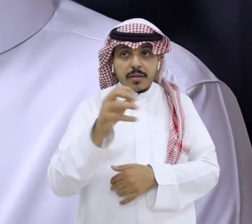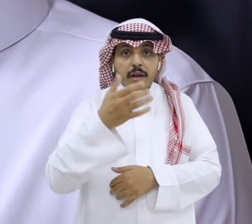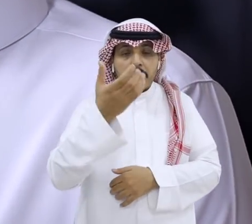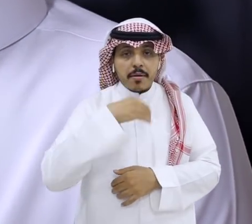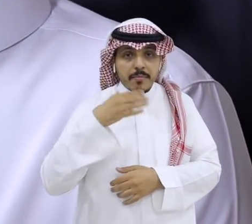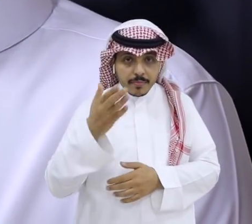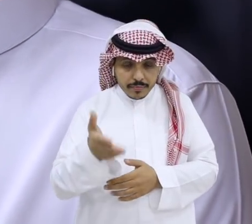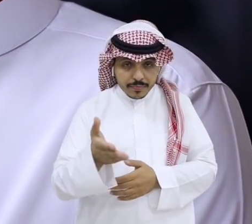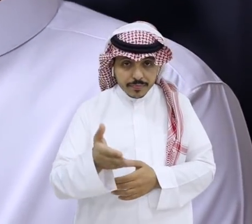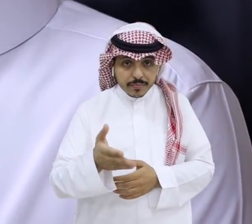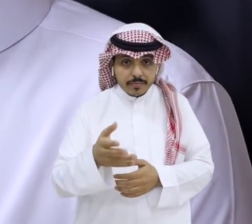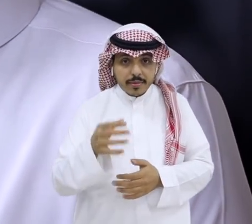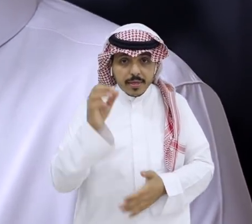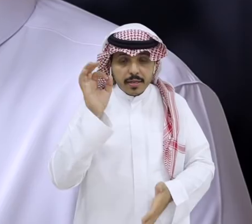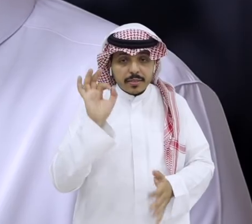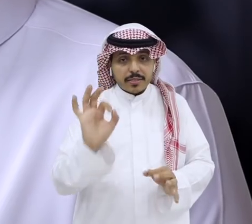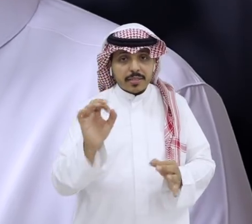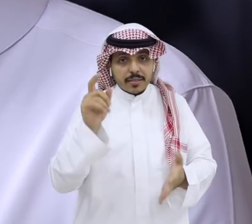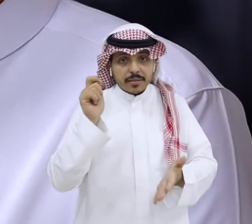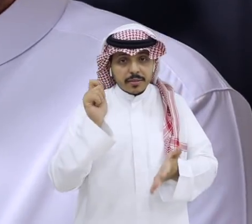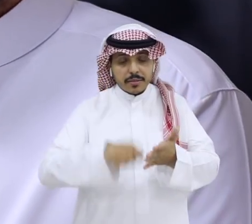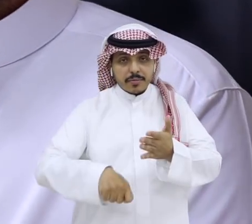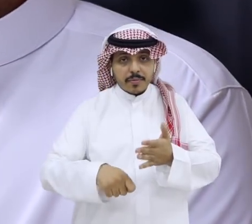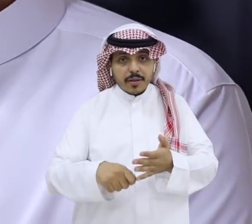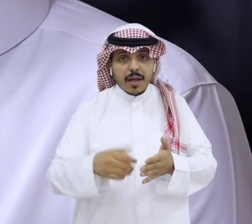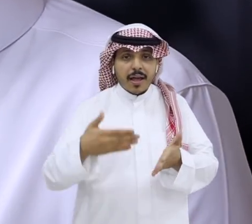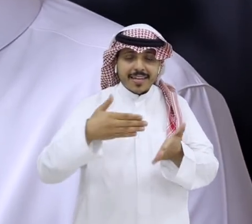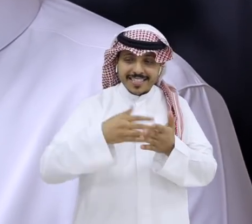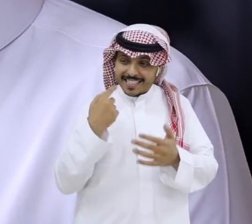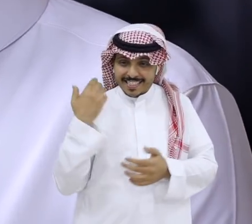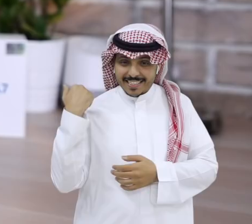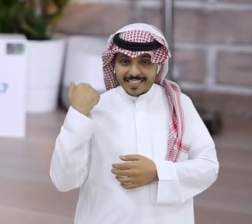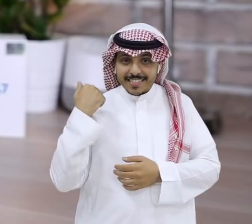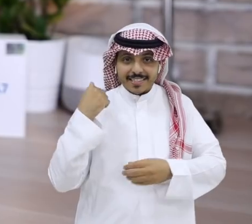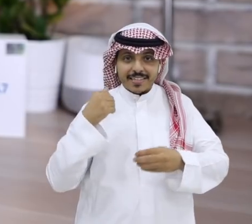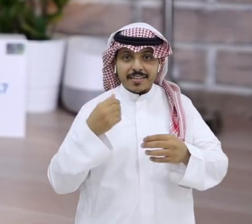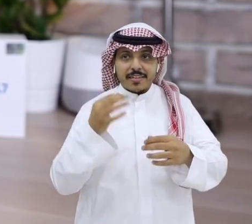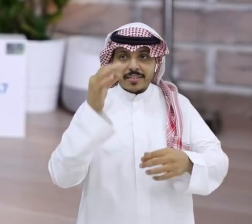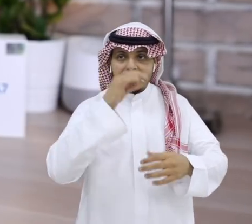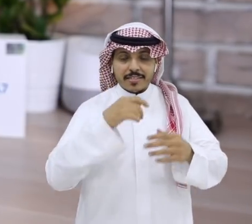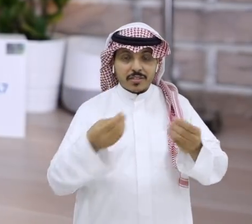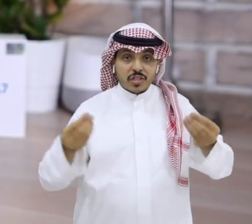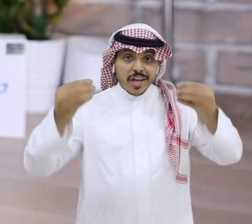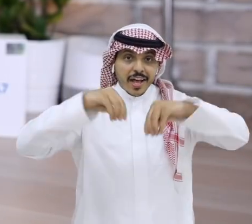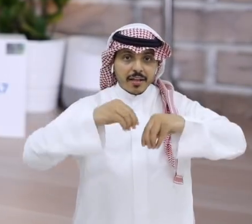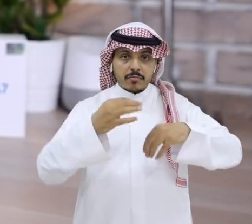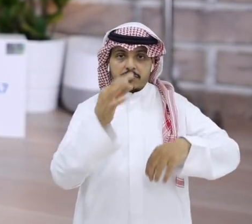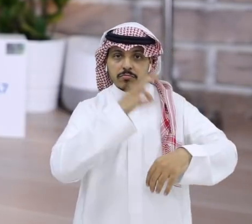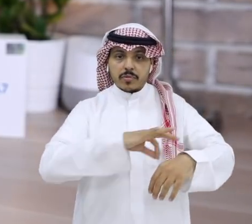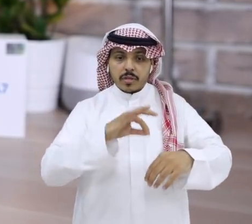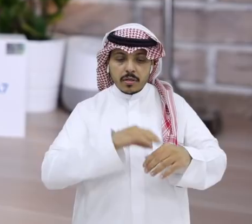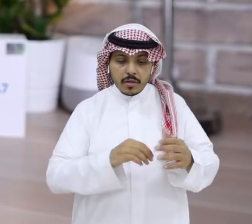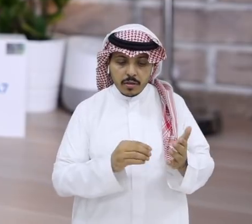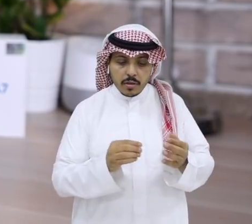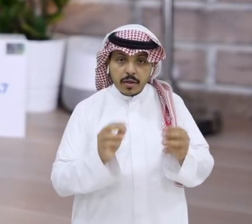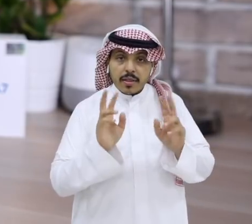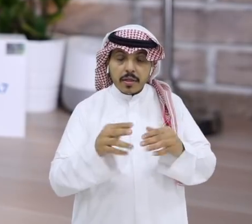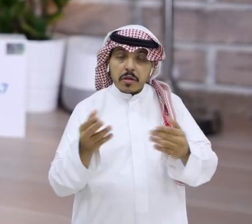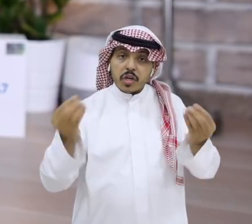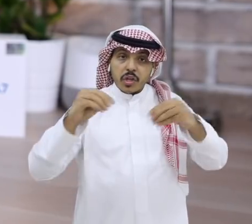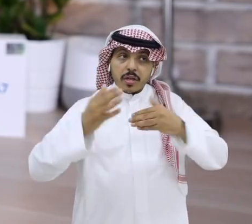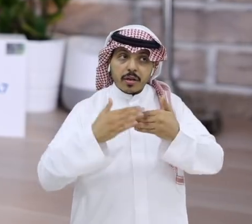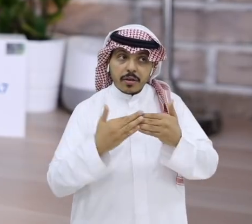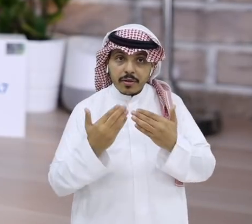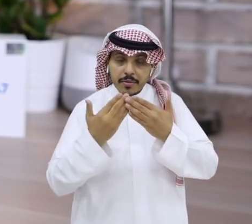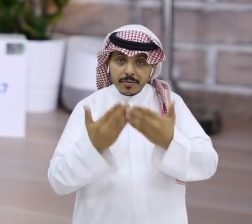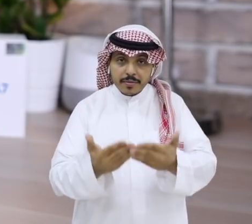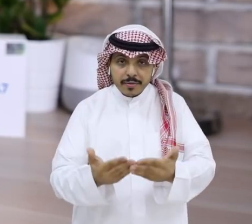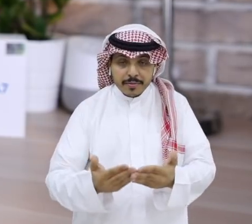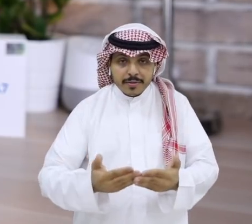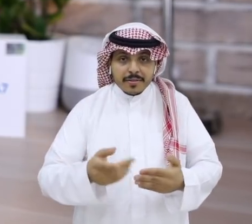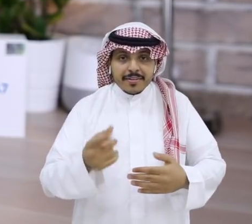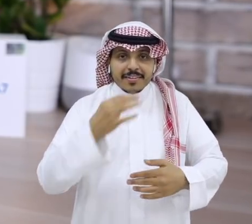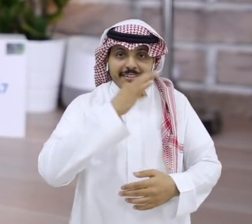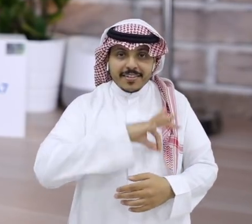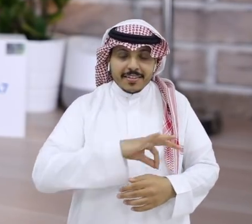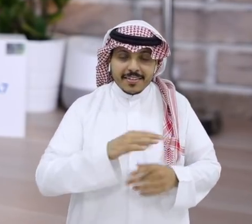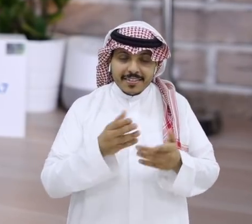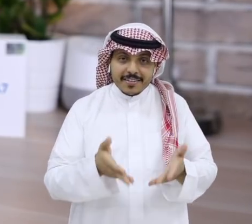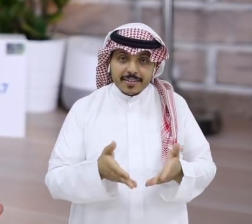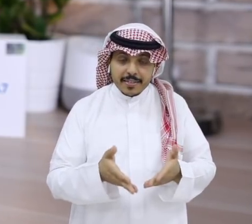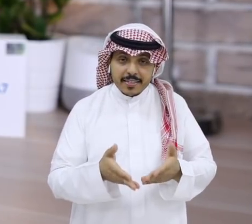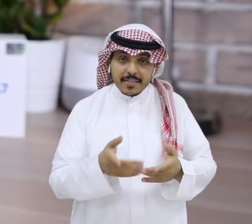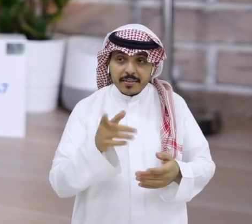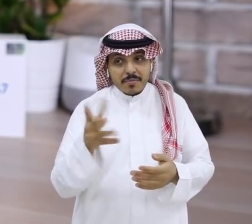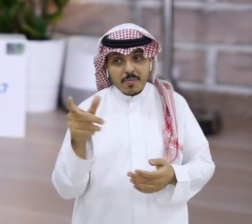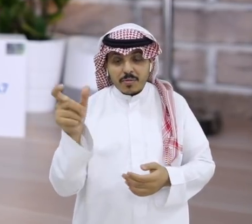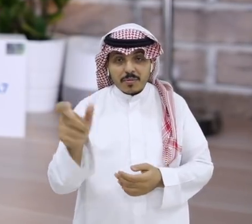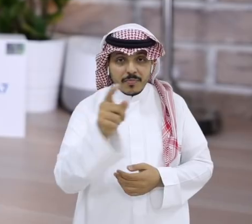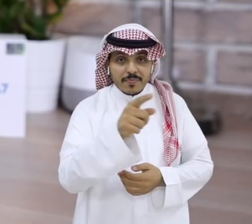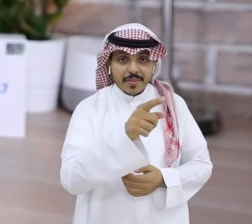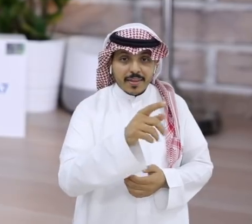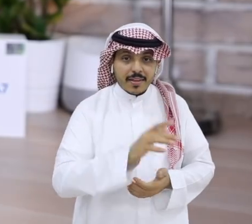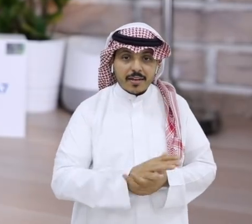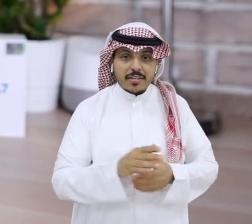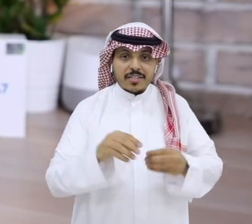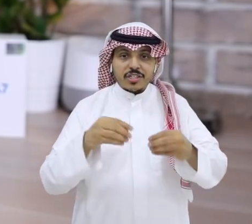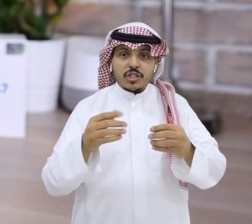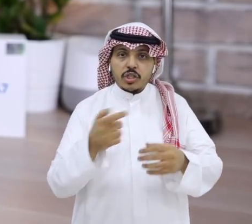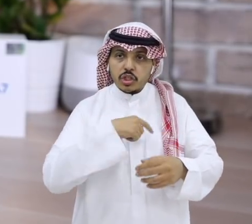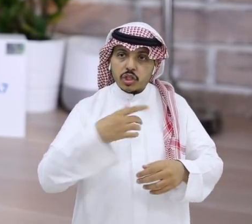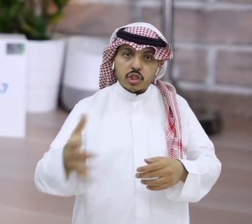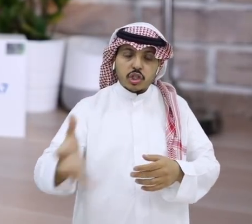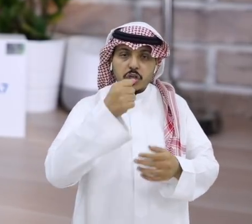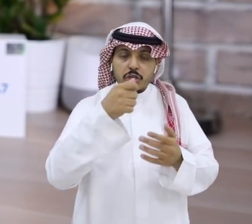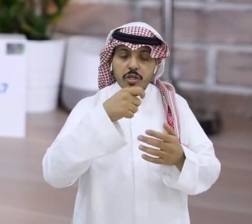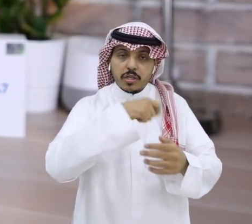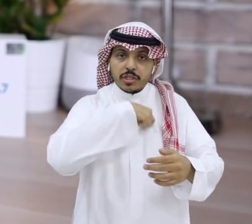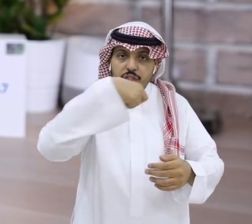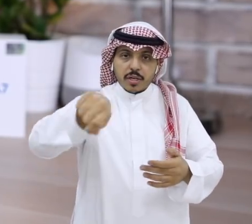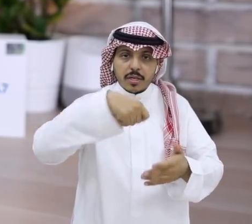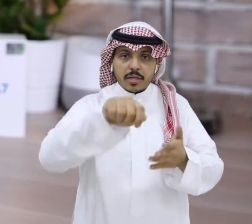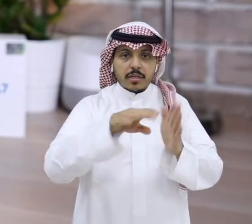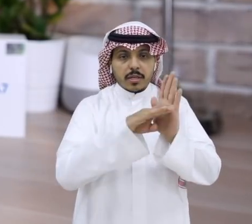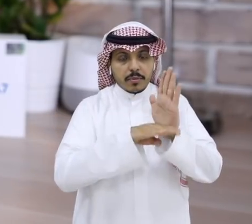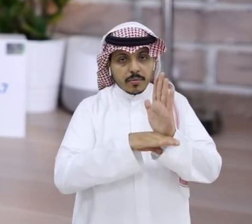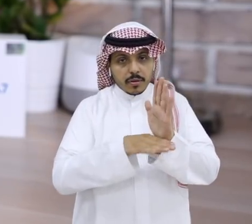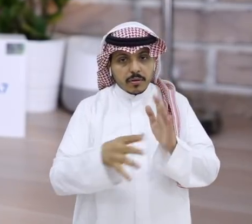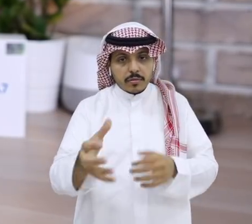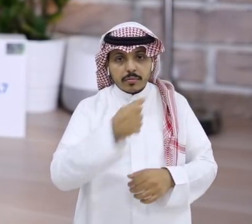Apple will depend on percentage of profit, services and purchaced apps.